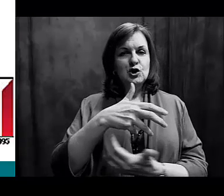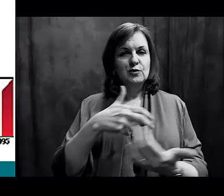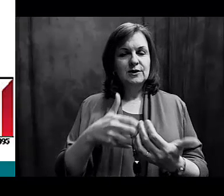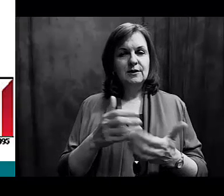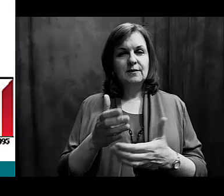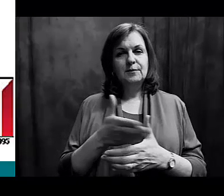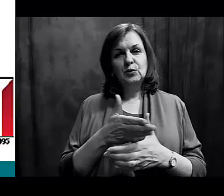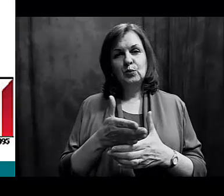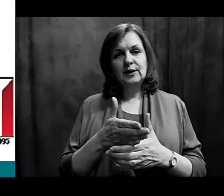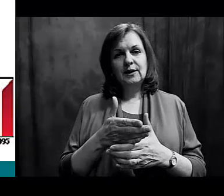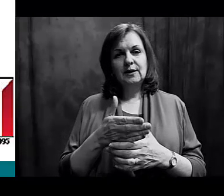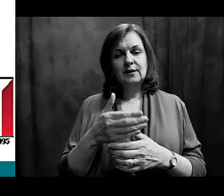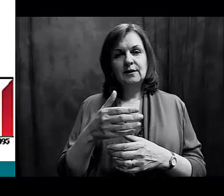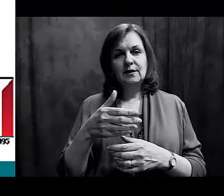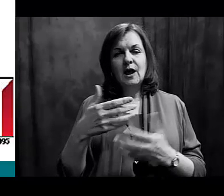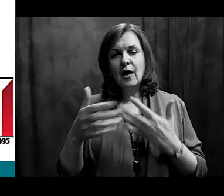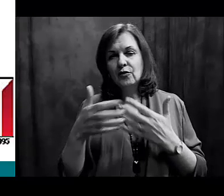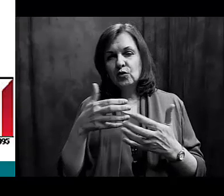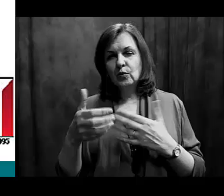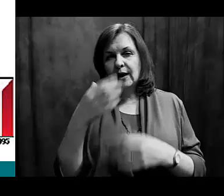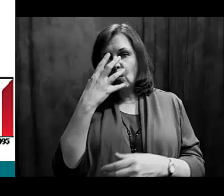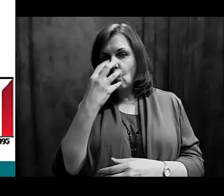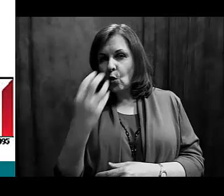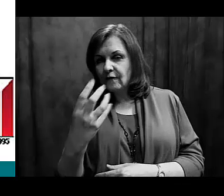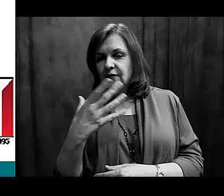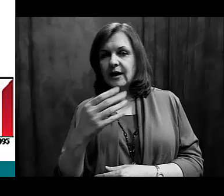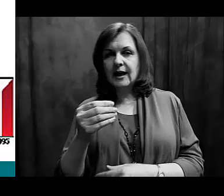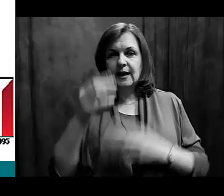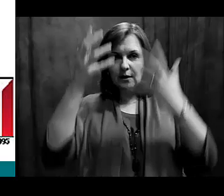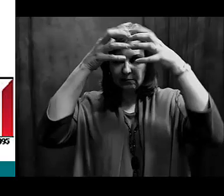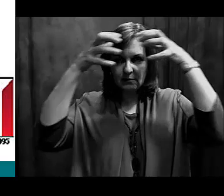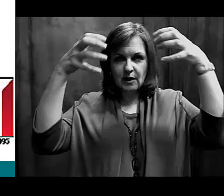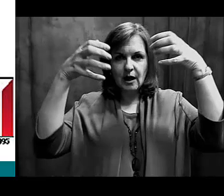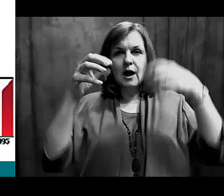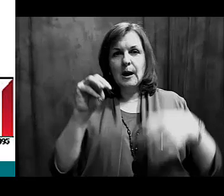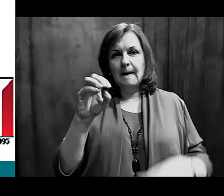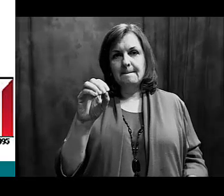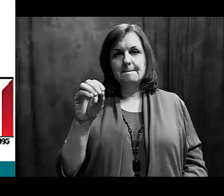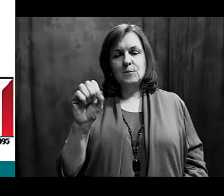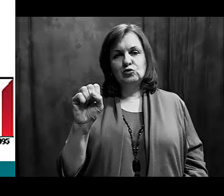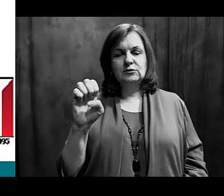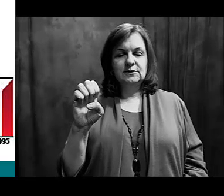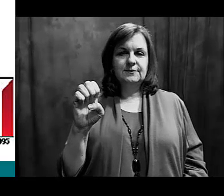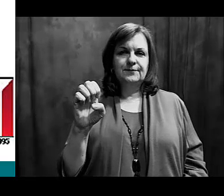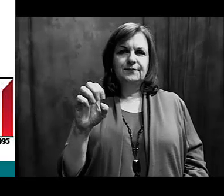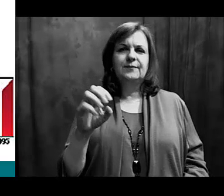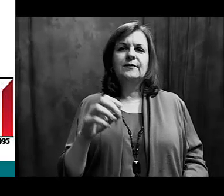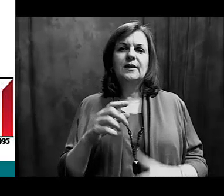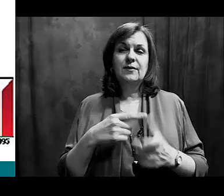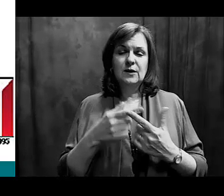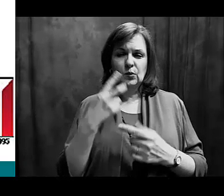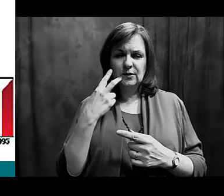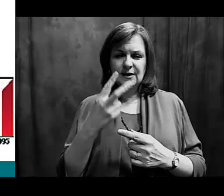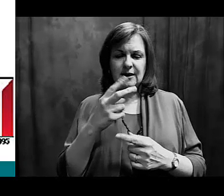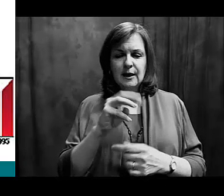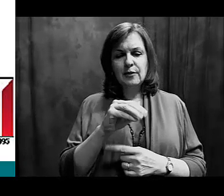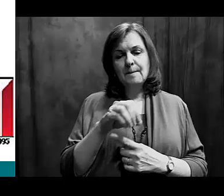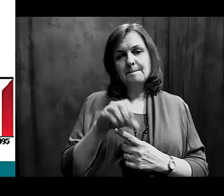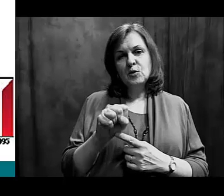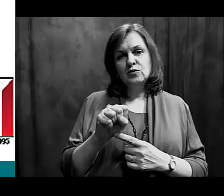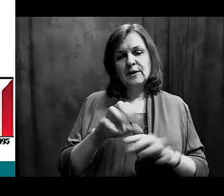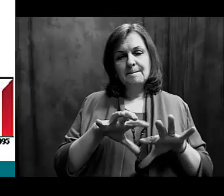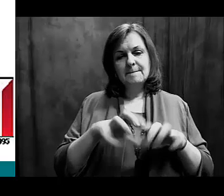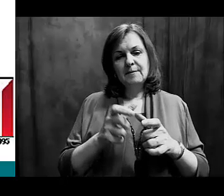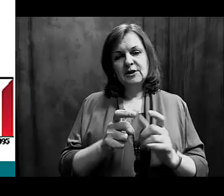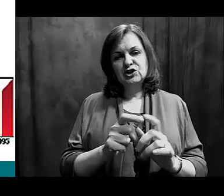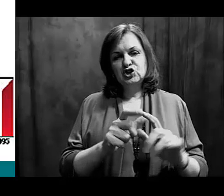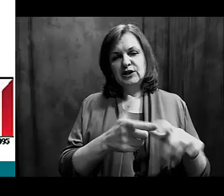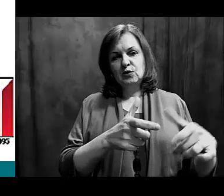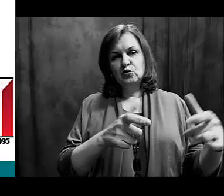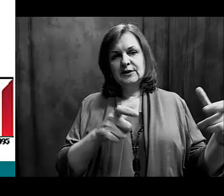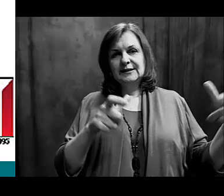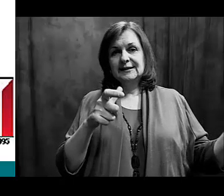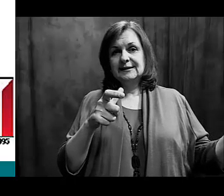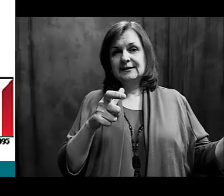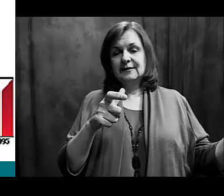between gray wolves and moose so when we look at this interaction you see the moose population increases